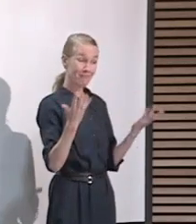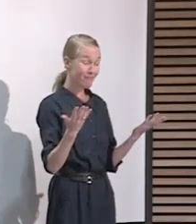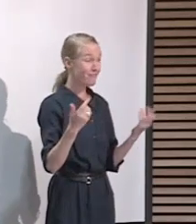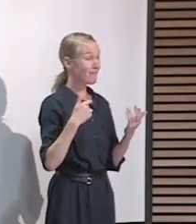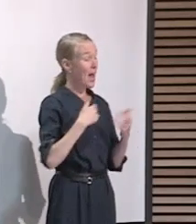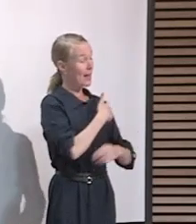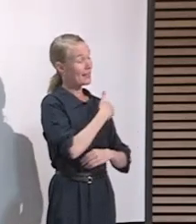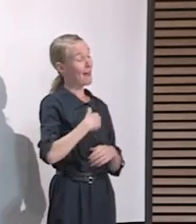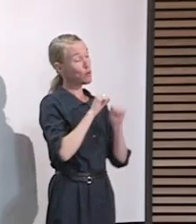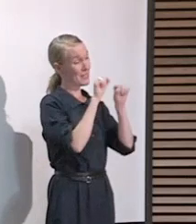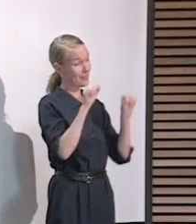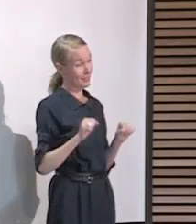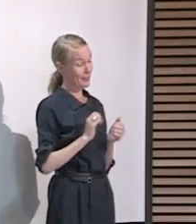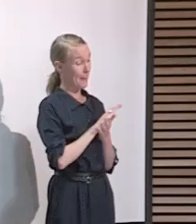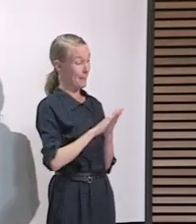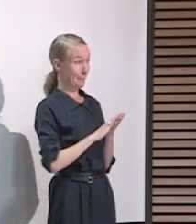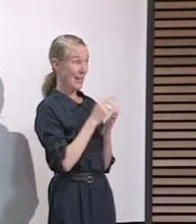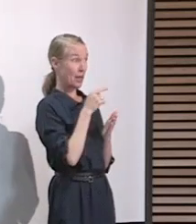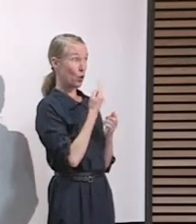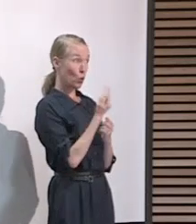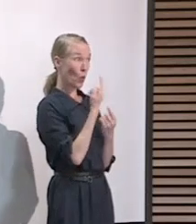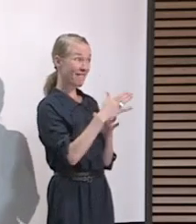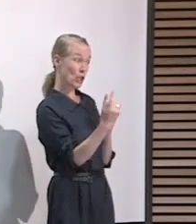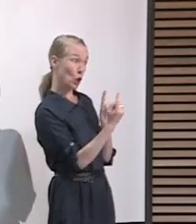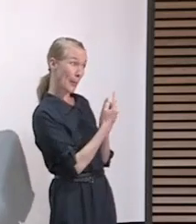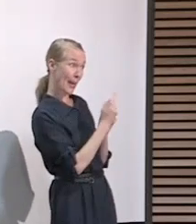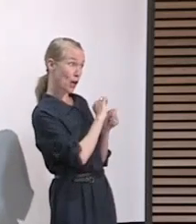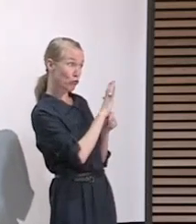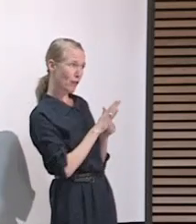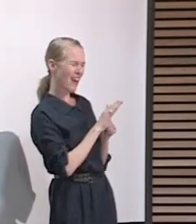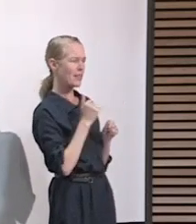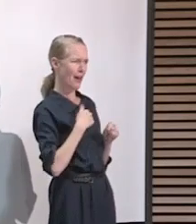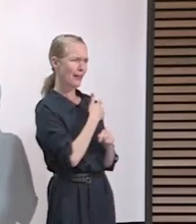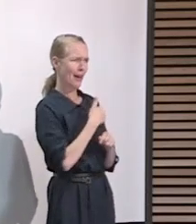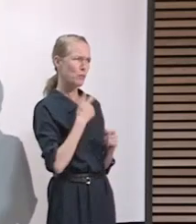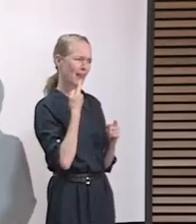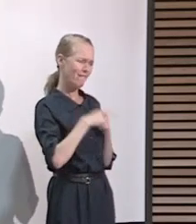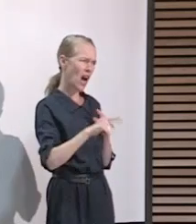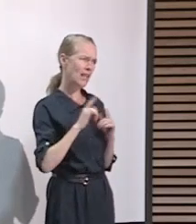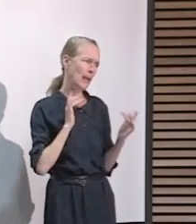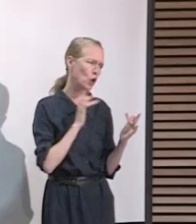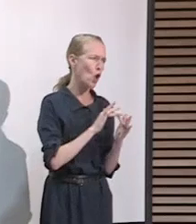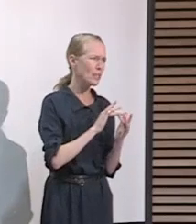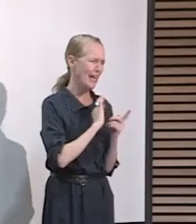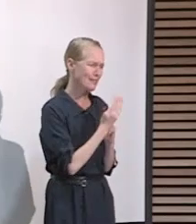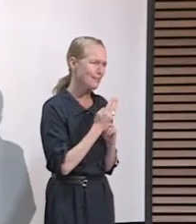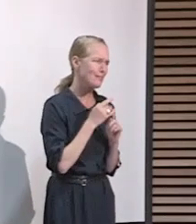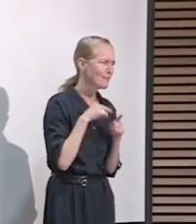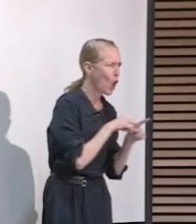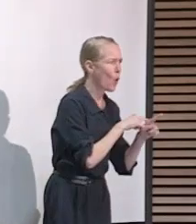organisation. The -- observations. The first is through the contact and tracing processes the people who need to Isaac Nowroozi as